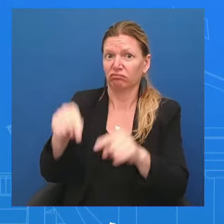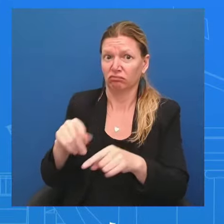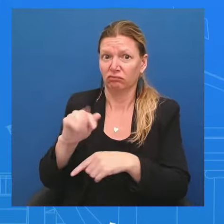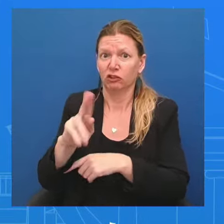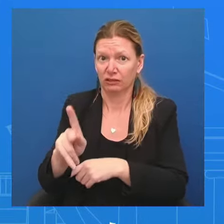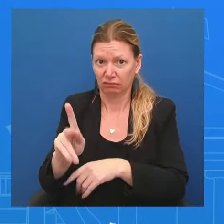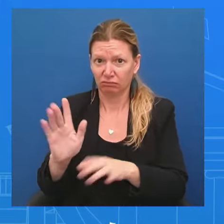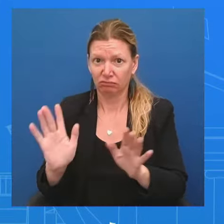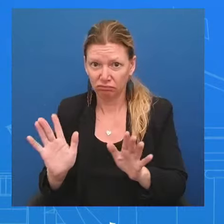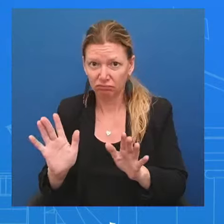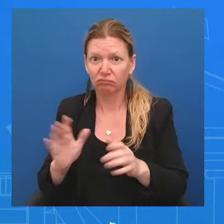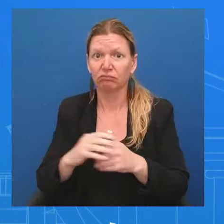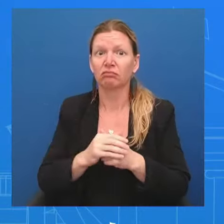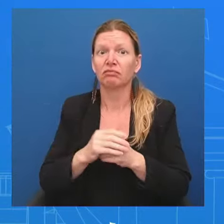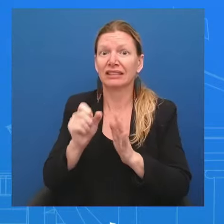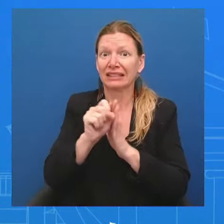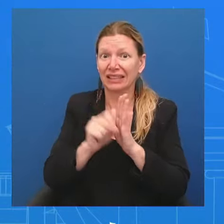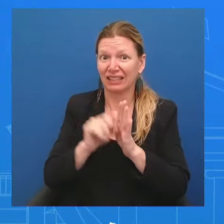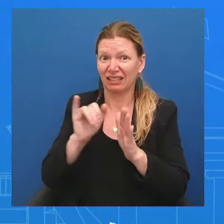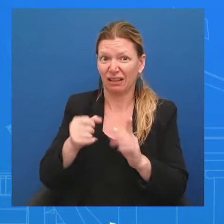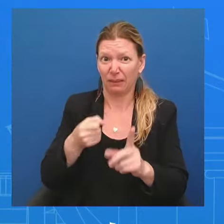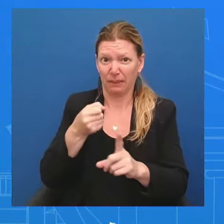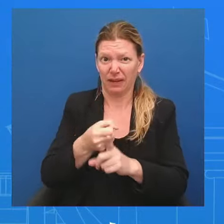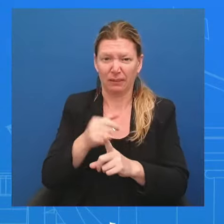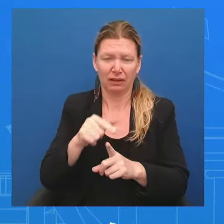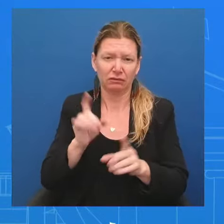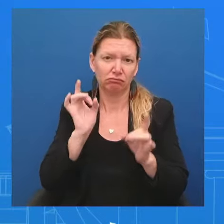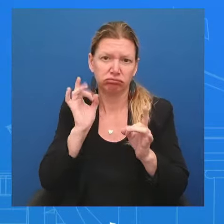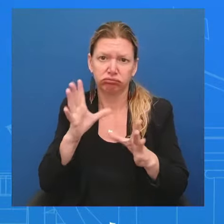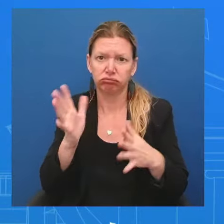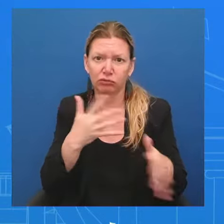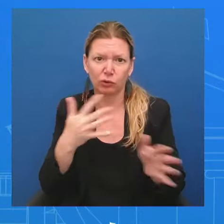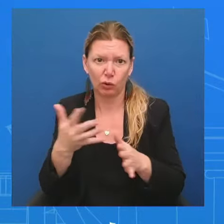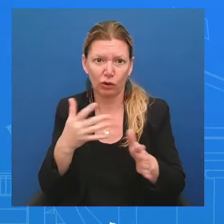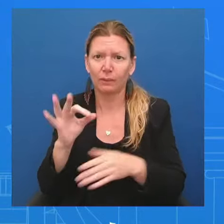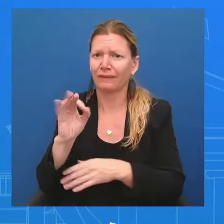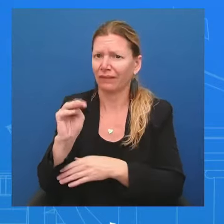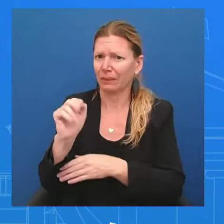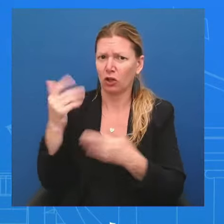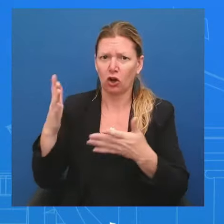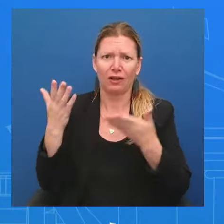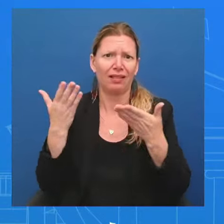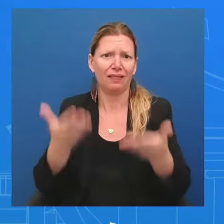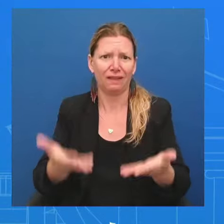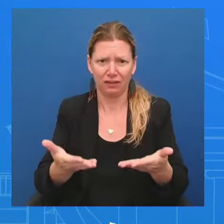FEMA is on the ground, they're assessing what's needed. The President called the governors just yesterday.